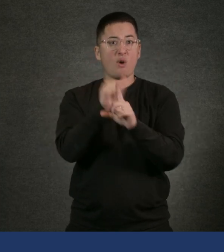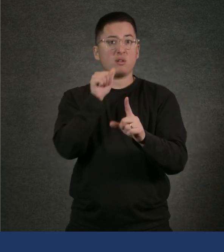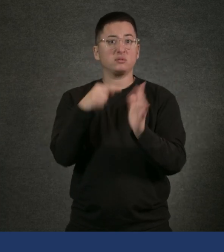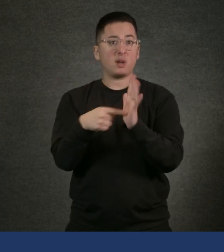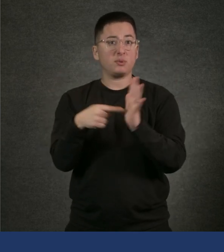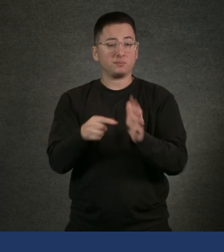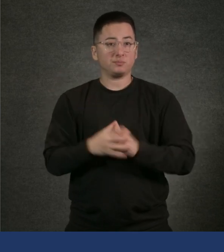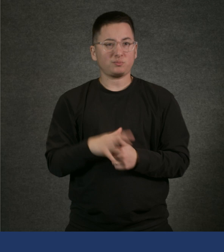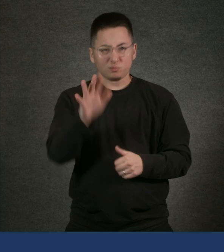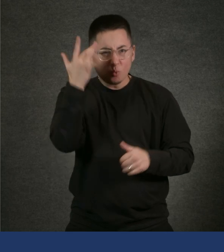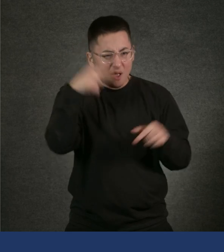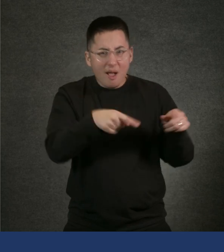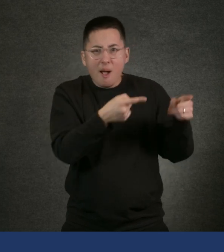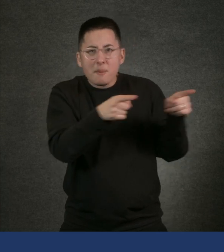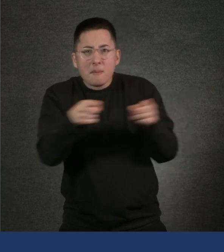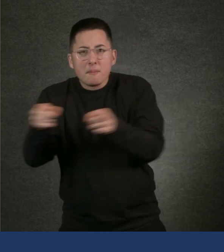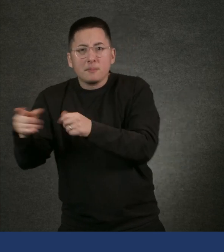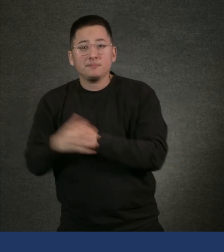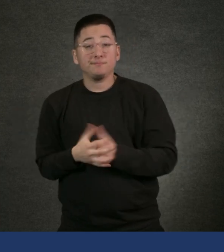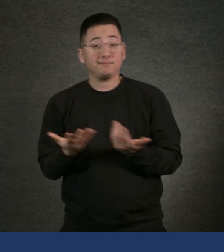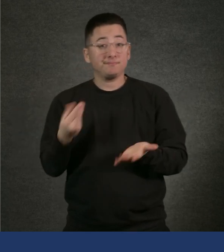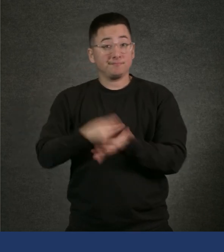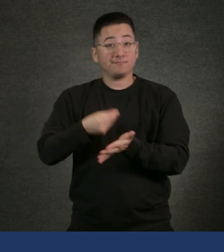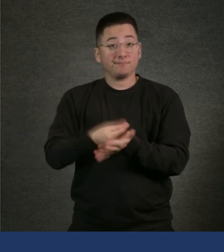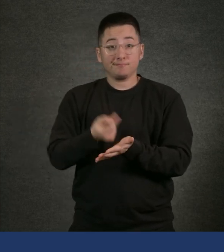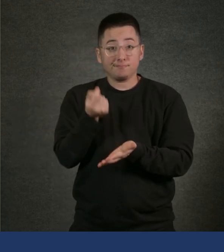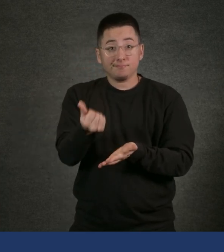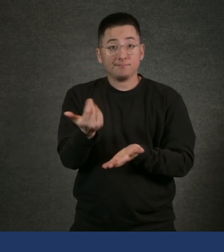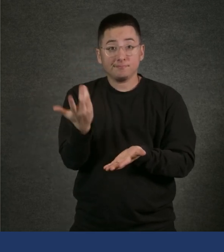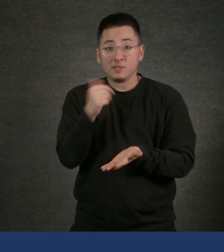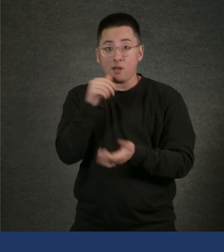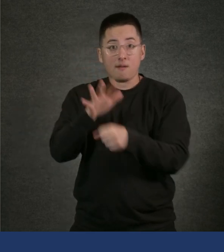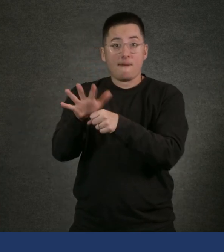forcing providers to lower hiring and training standards.